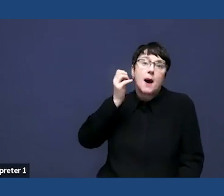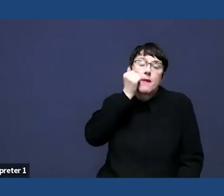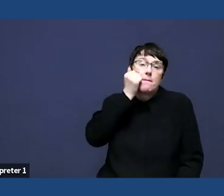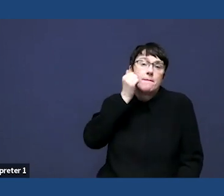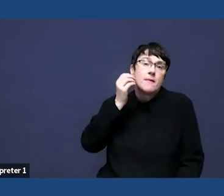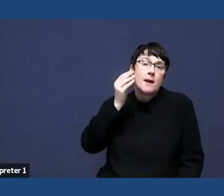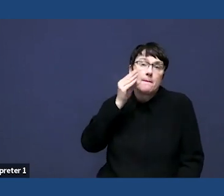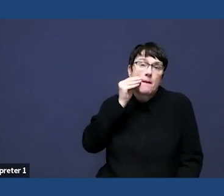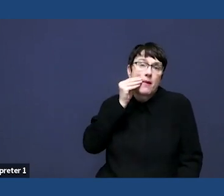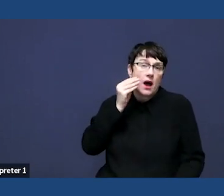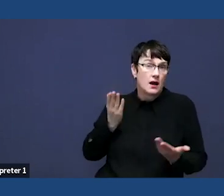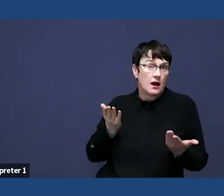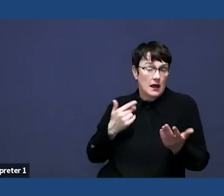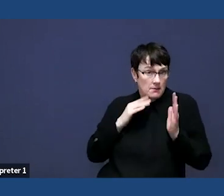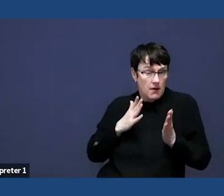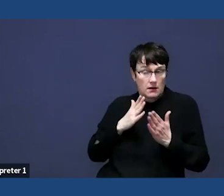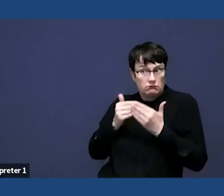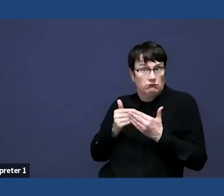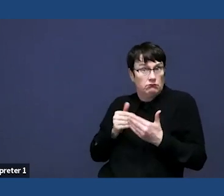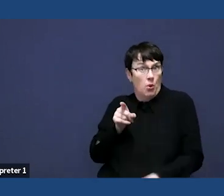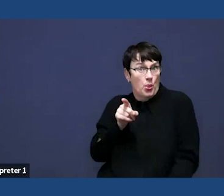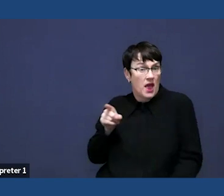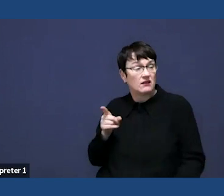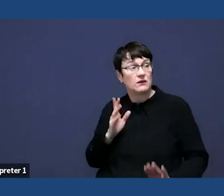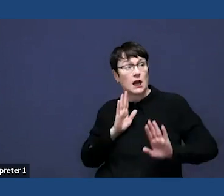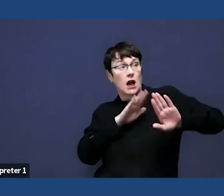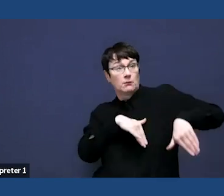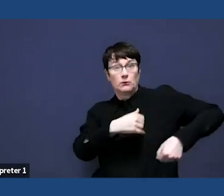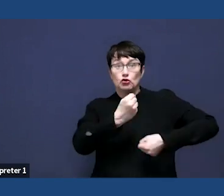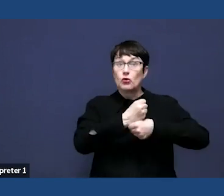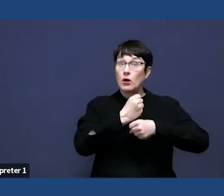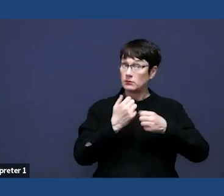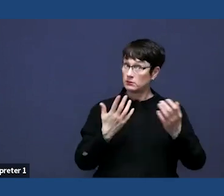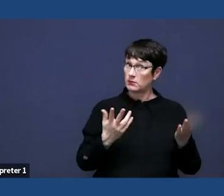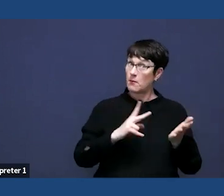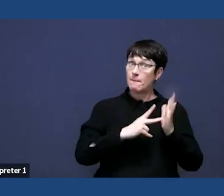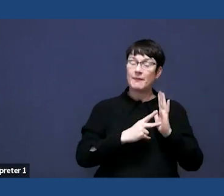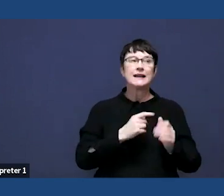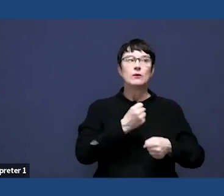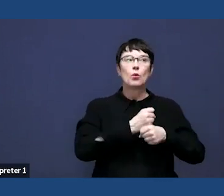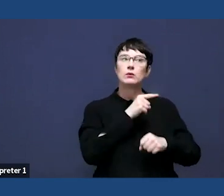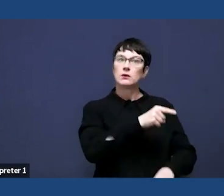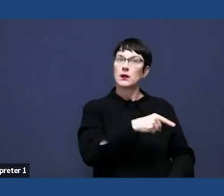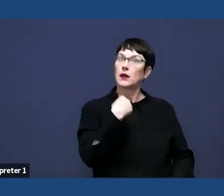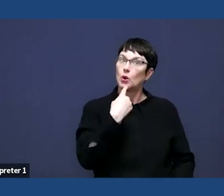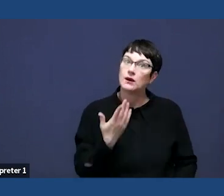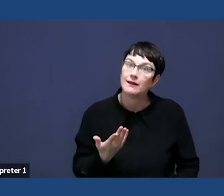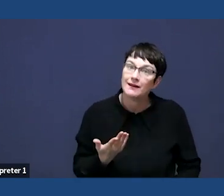the community is what older people want for themselves and for their families.